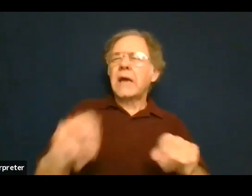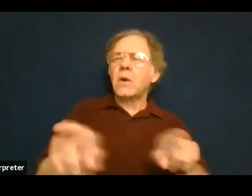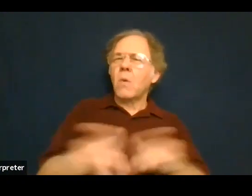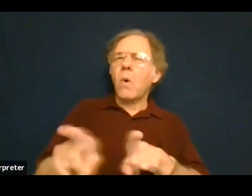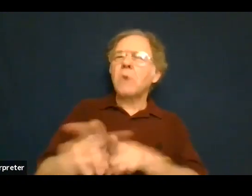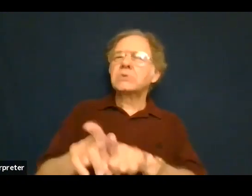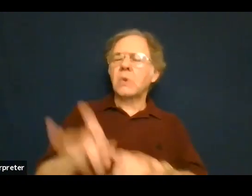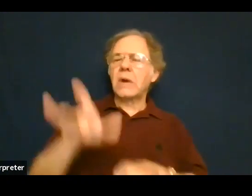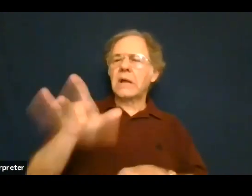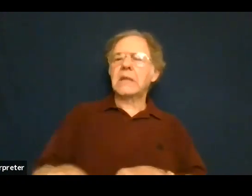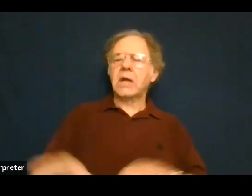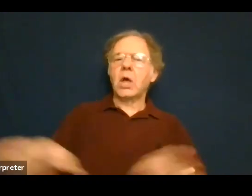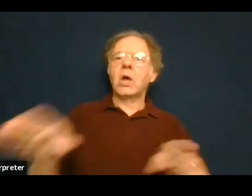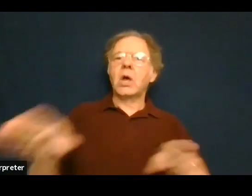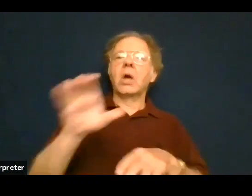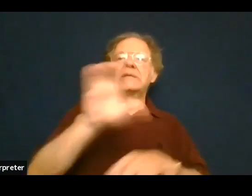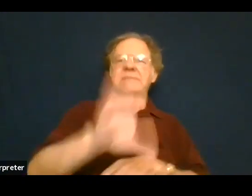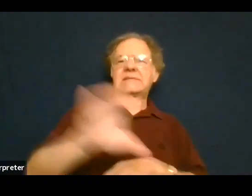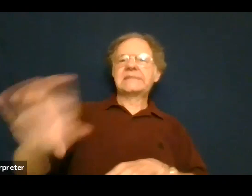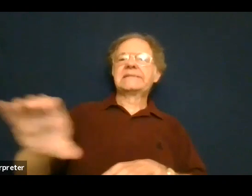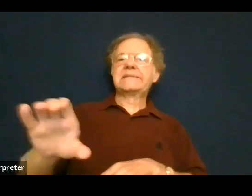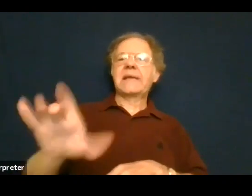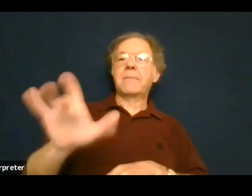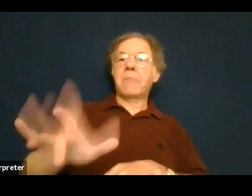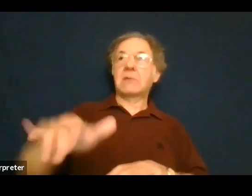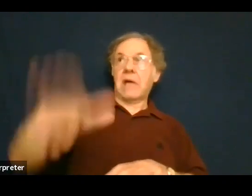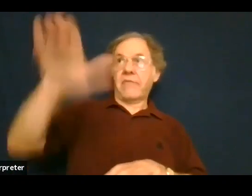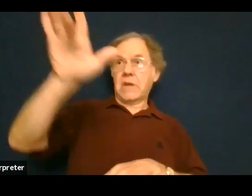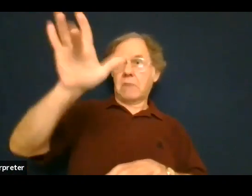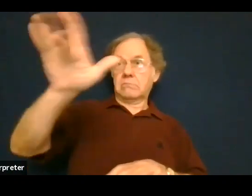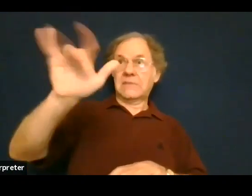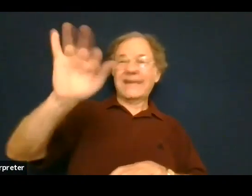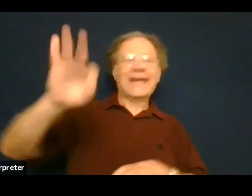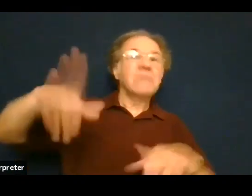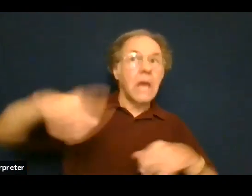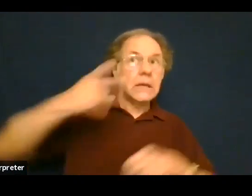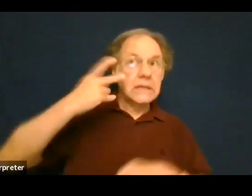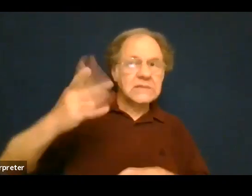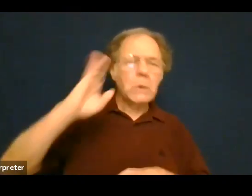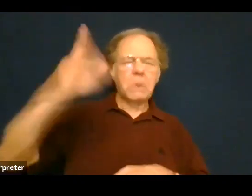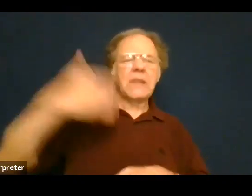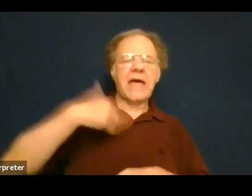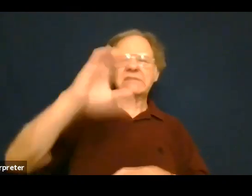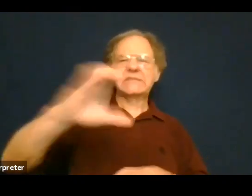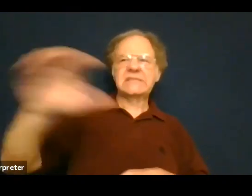at the top of your screen if it's not yet visible. Now, I'd like to pass it on to Marly